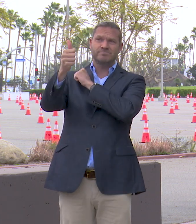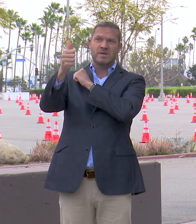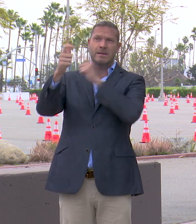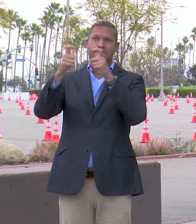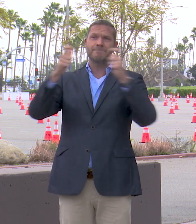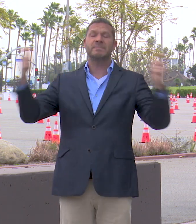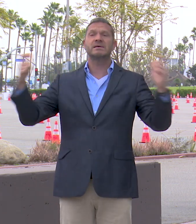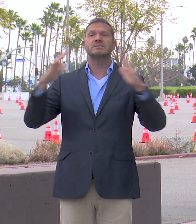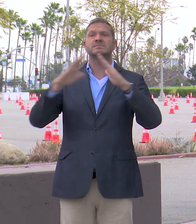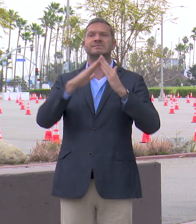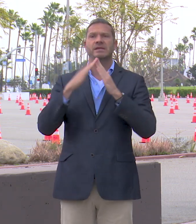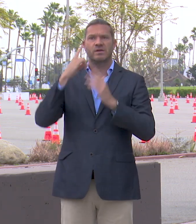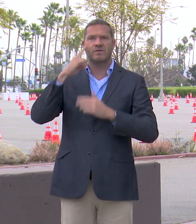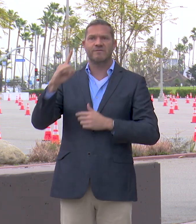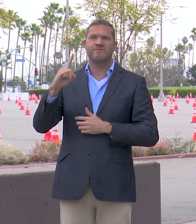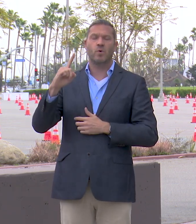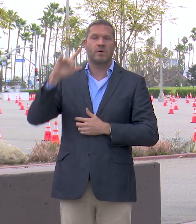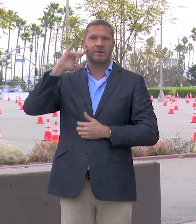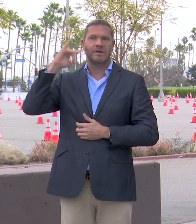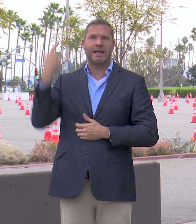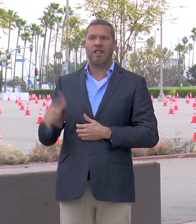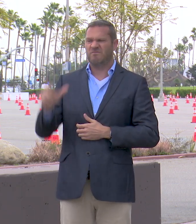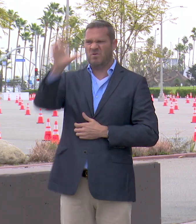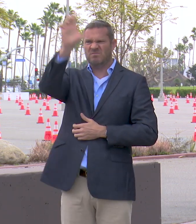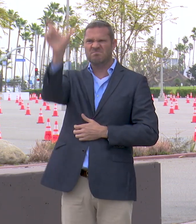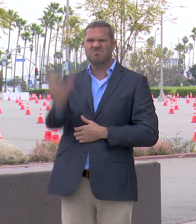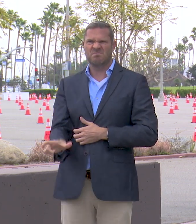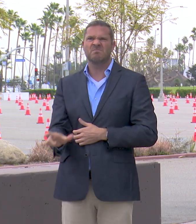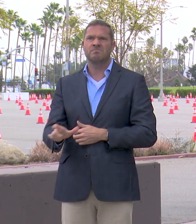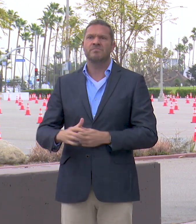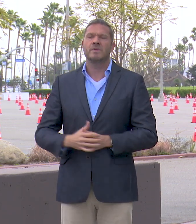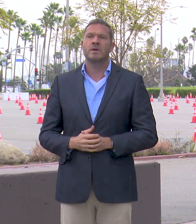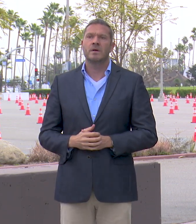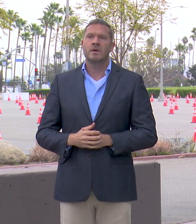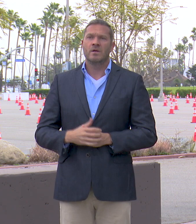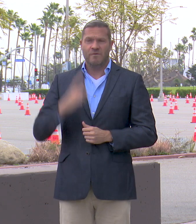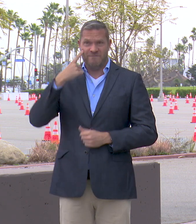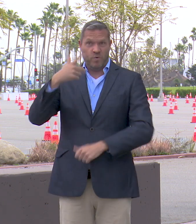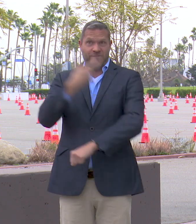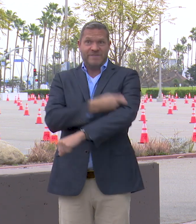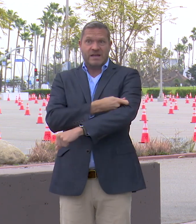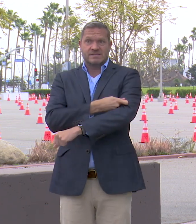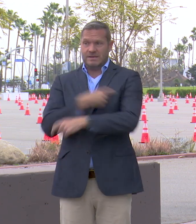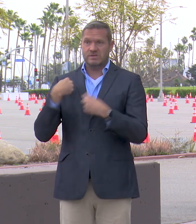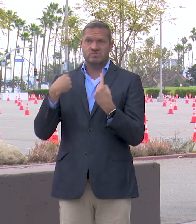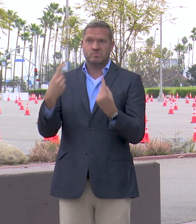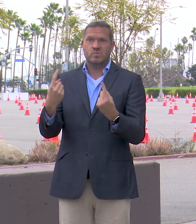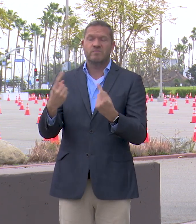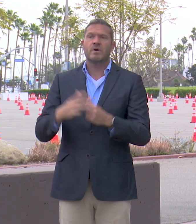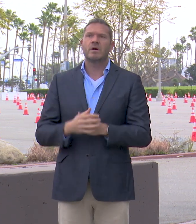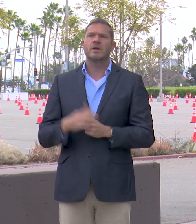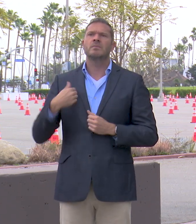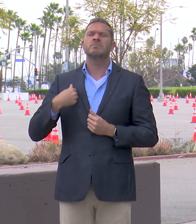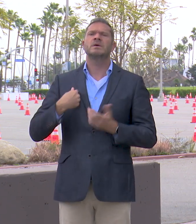when it comes to the vaccination process and the groups of where we were at. I've been talking to all of the different mayors across the state.